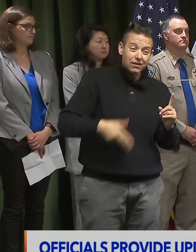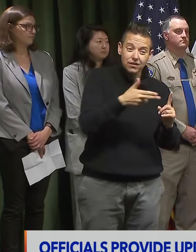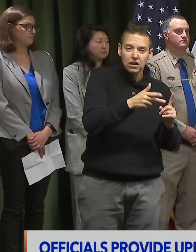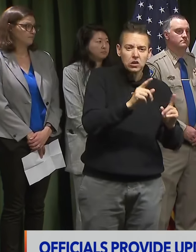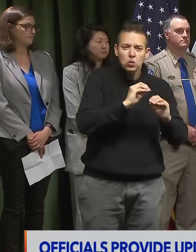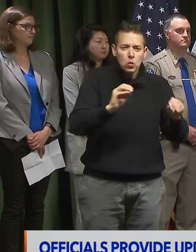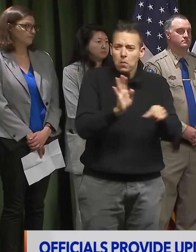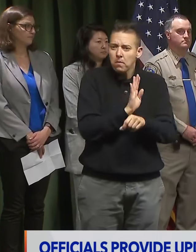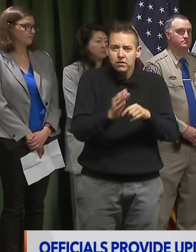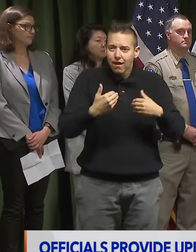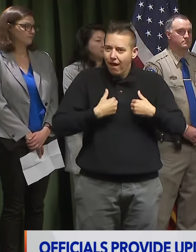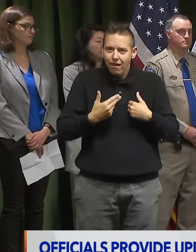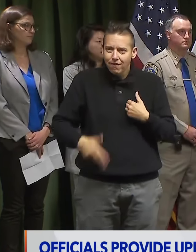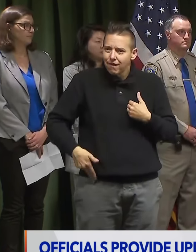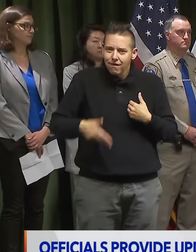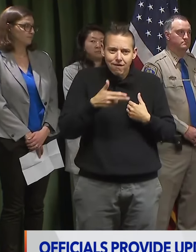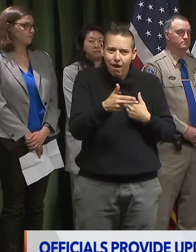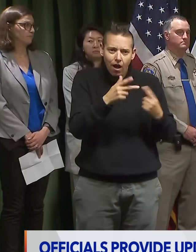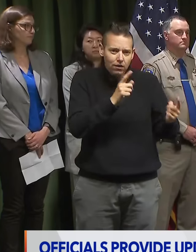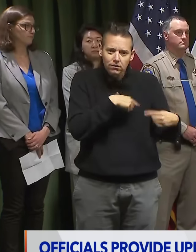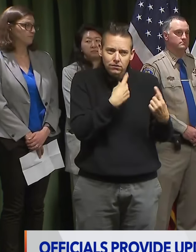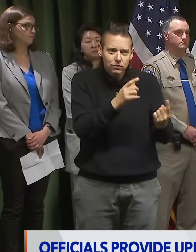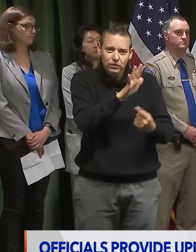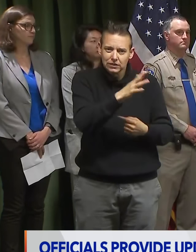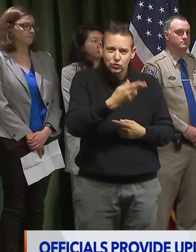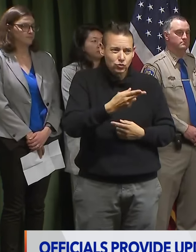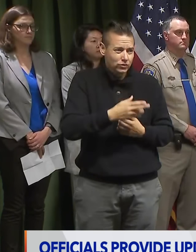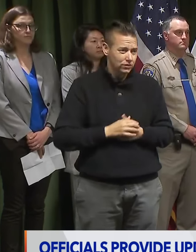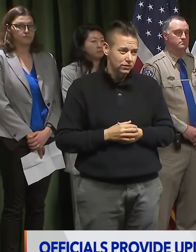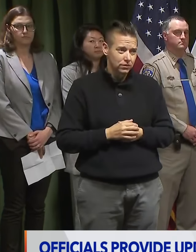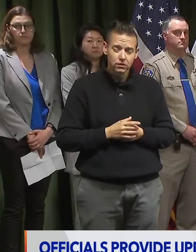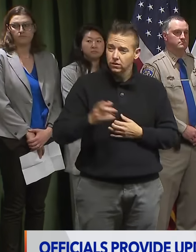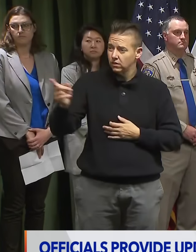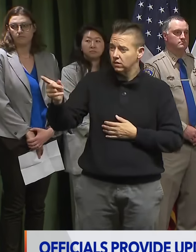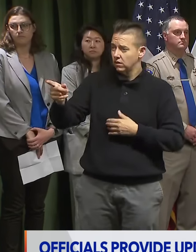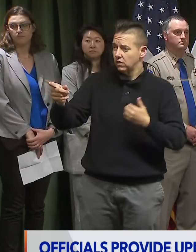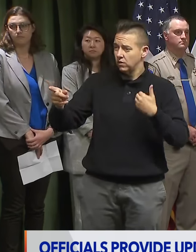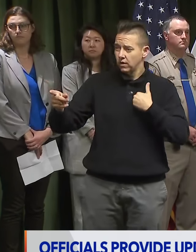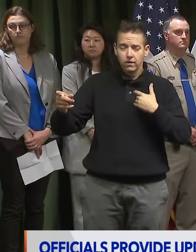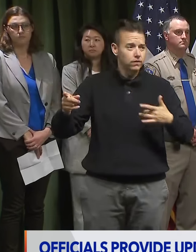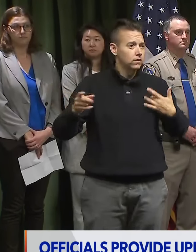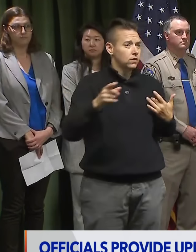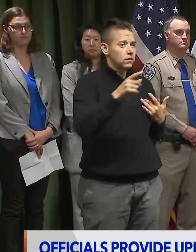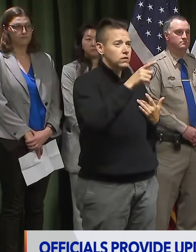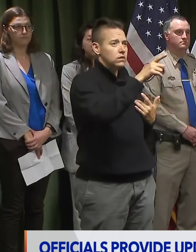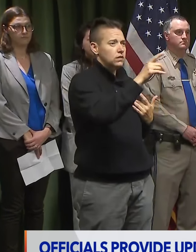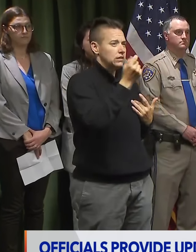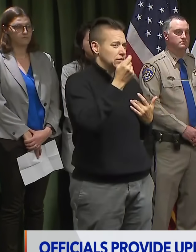WE FILED THIS CASE BECAUSE AT THE END OF THE DAY. THIS MAN WAS ARMED WITH A FIREARM HE HAD NO BUSINESS HAVING A